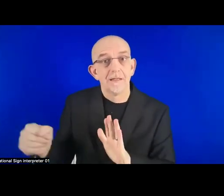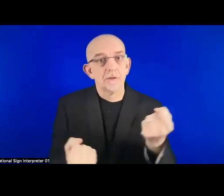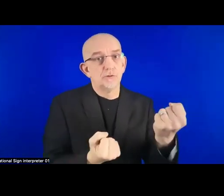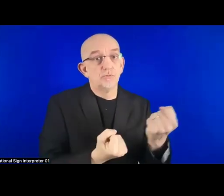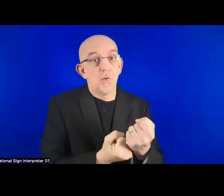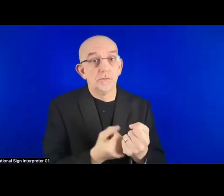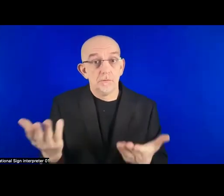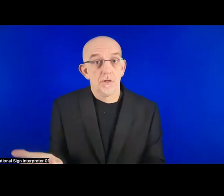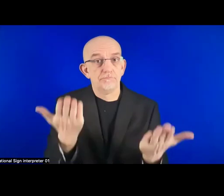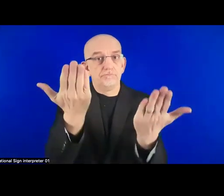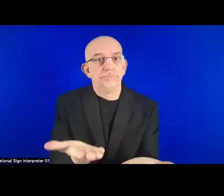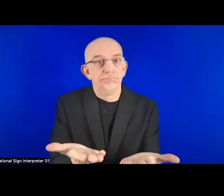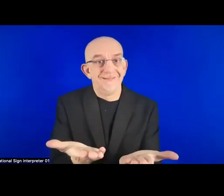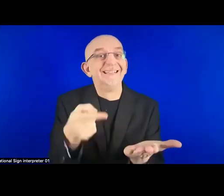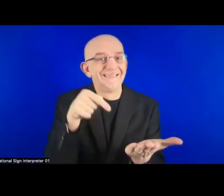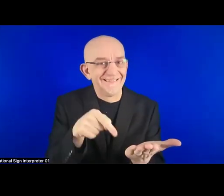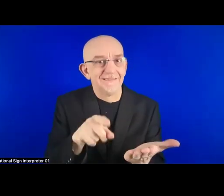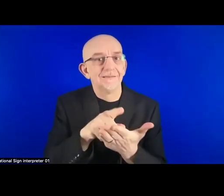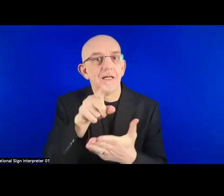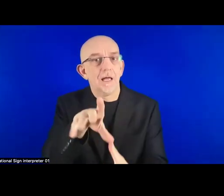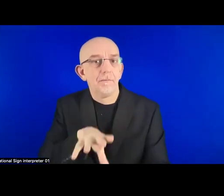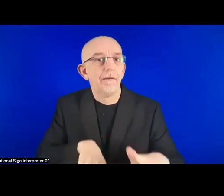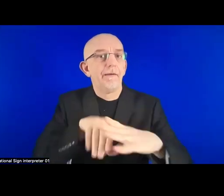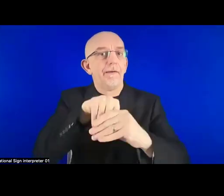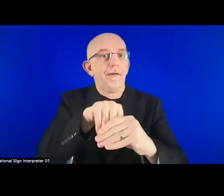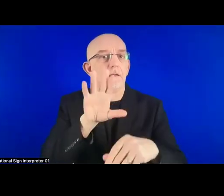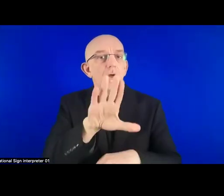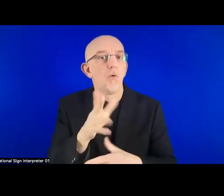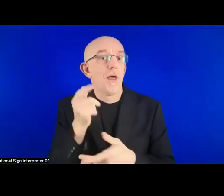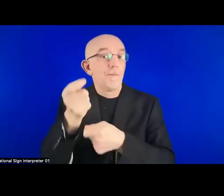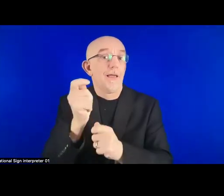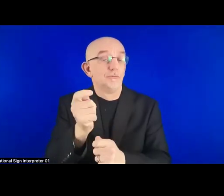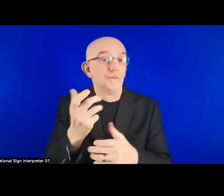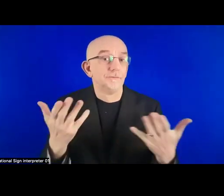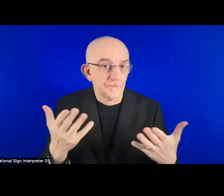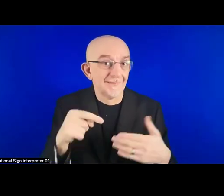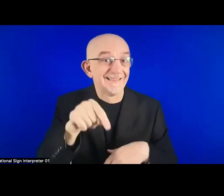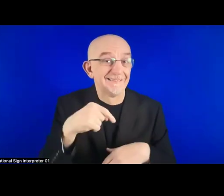it before, but I will mention it again, everything must be completed on the online